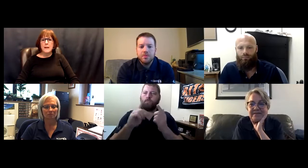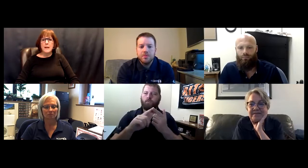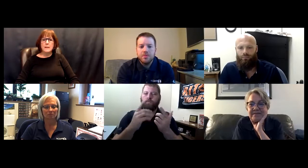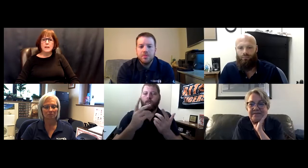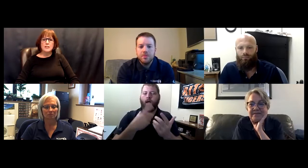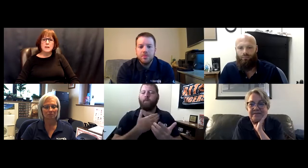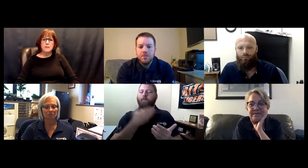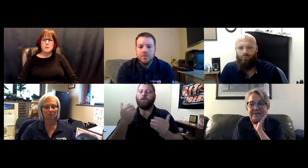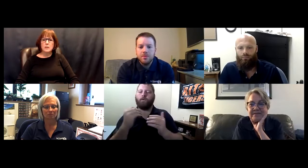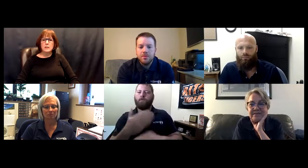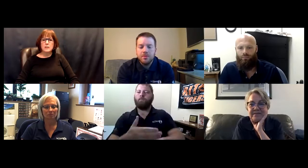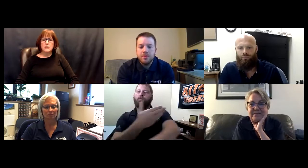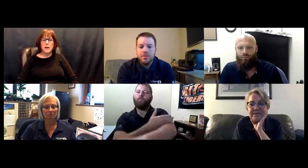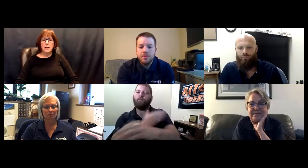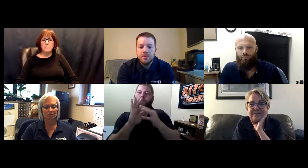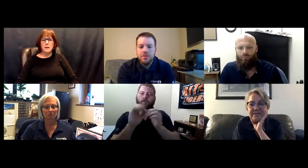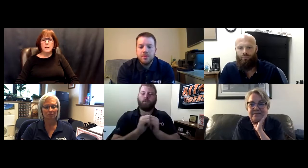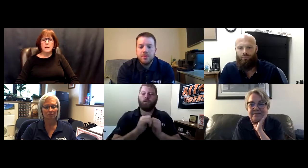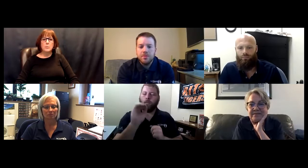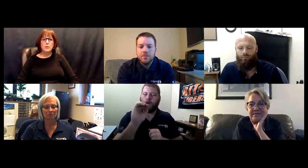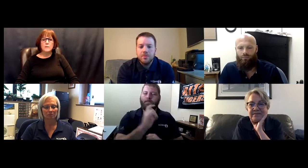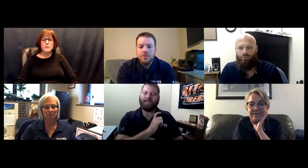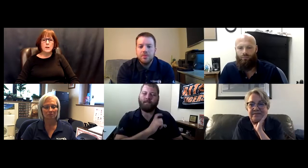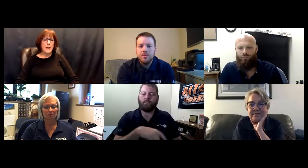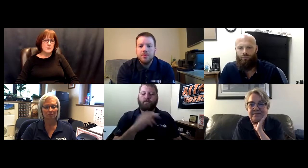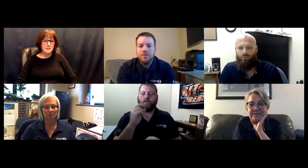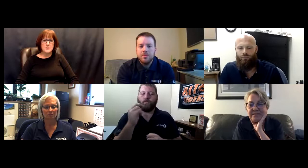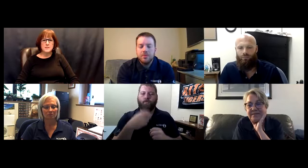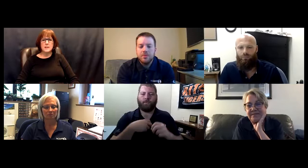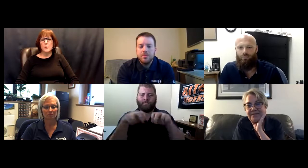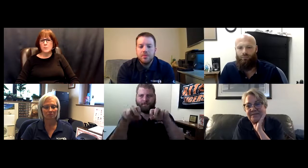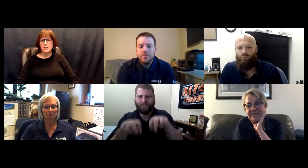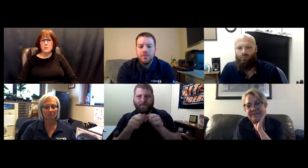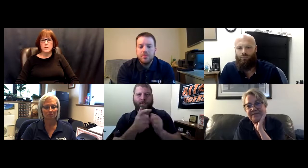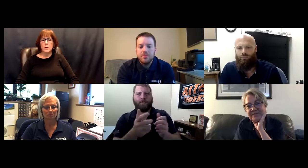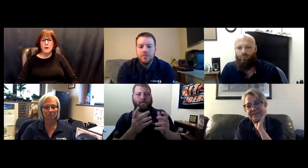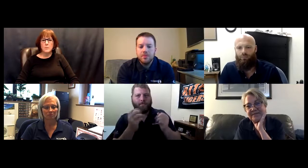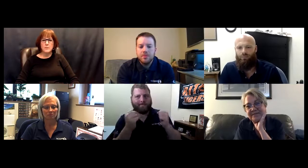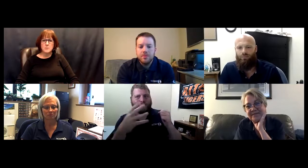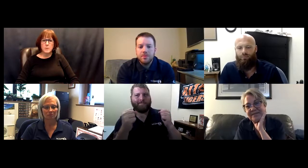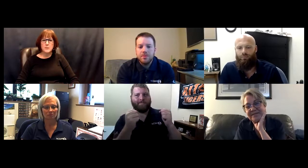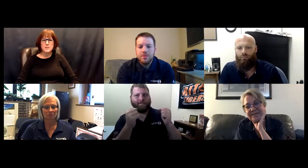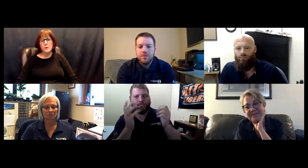and get our deaf community to have improved access and cooperation with the Omaha Police Department. So